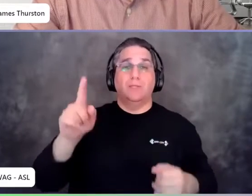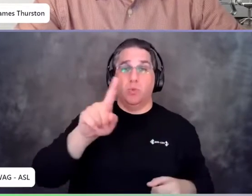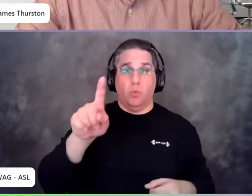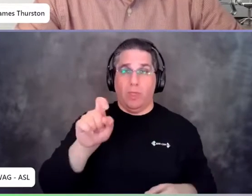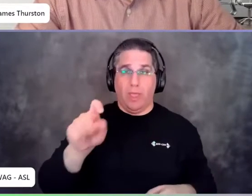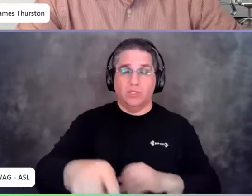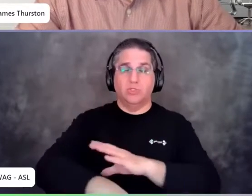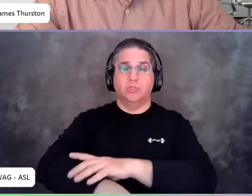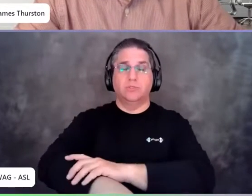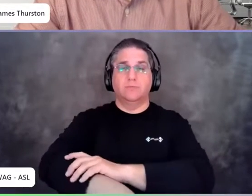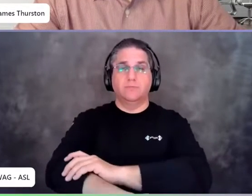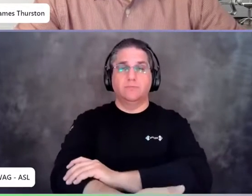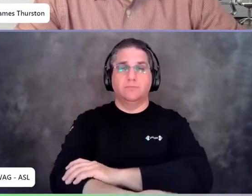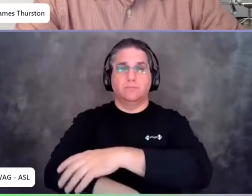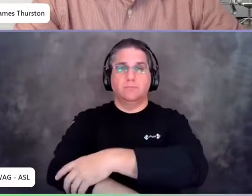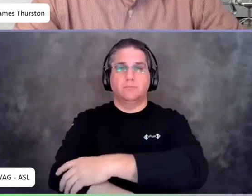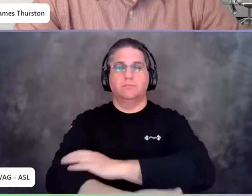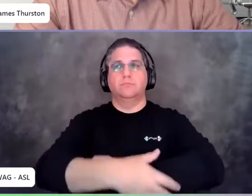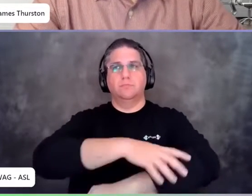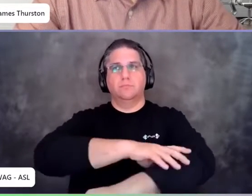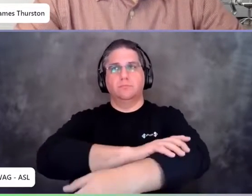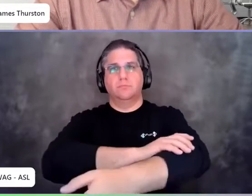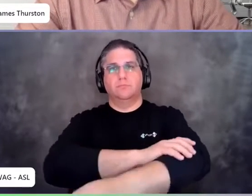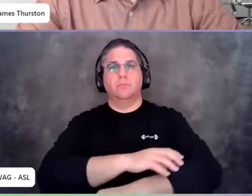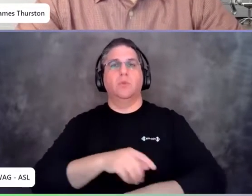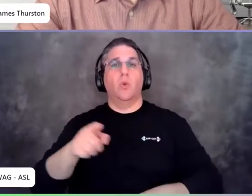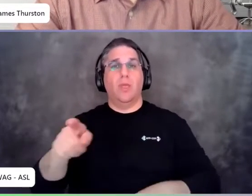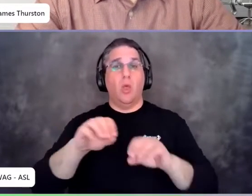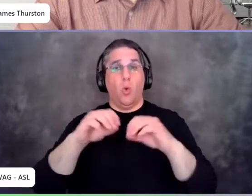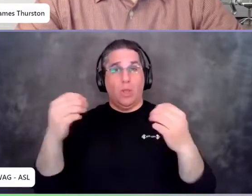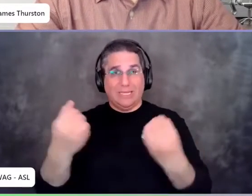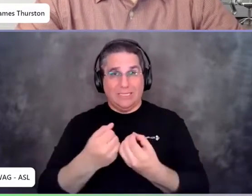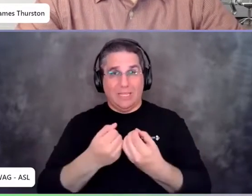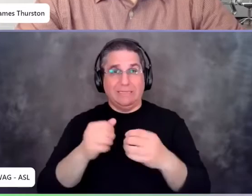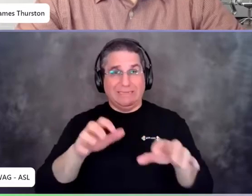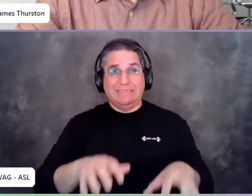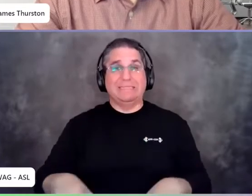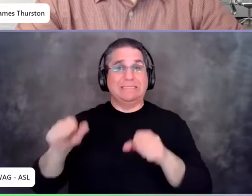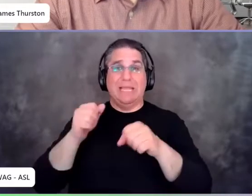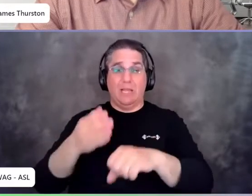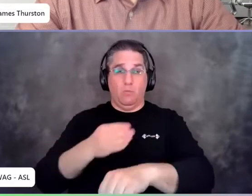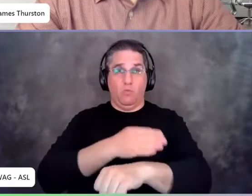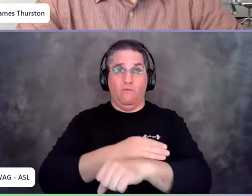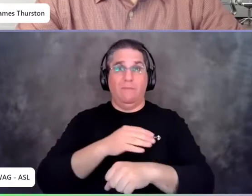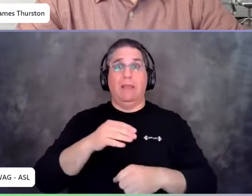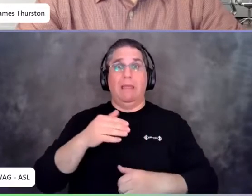you can just do that offline. If that's OK with you. [JONATHAN] Absolutely.